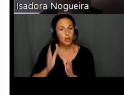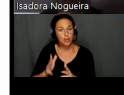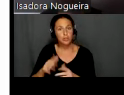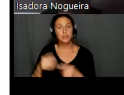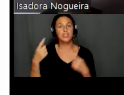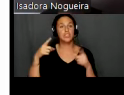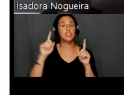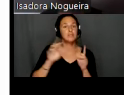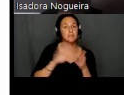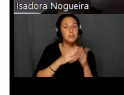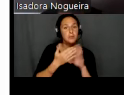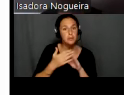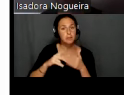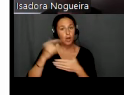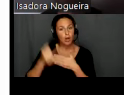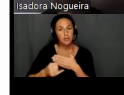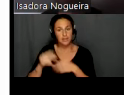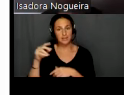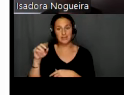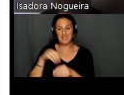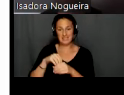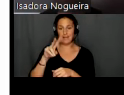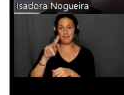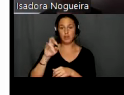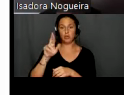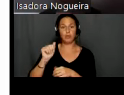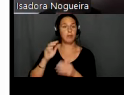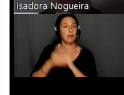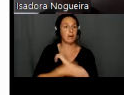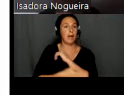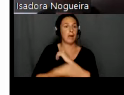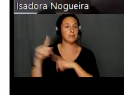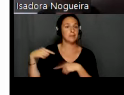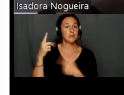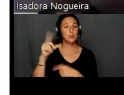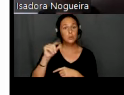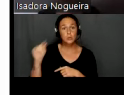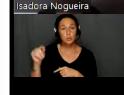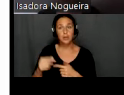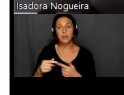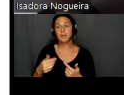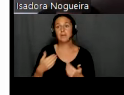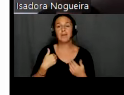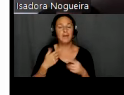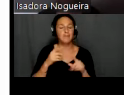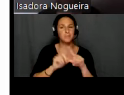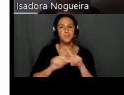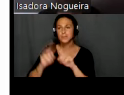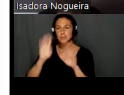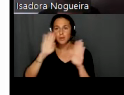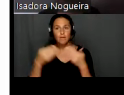on a project in Ventura county since 2020 and led a series of focus groups in Mixteco and Spanish